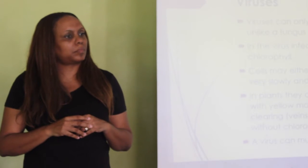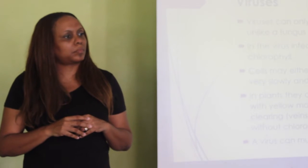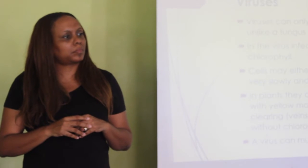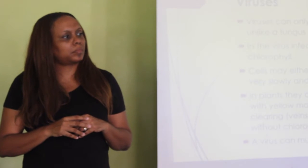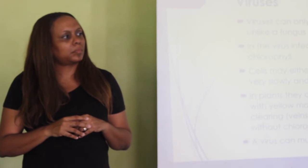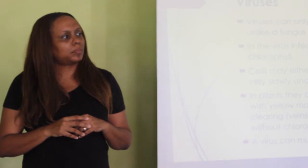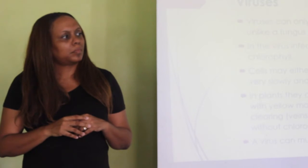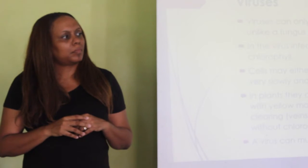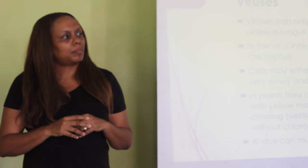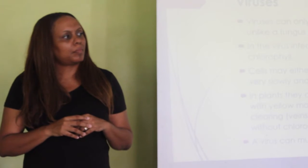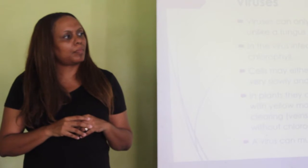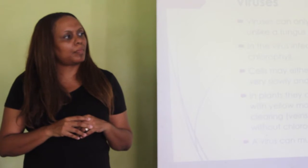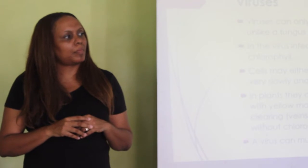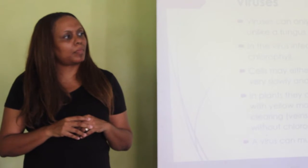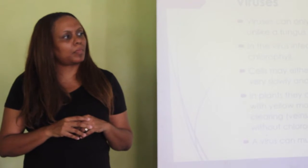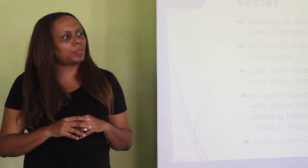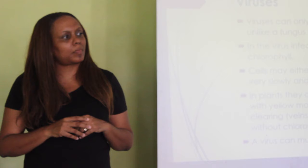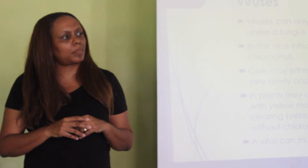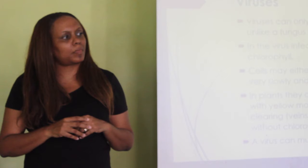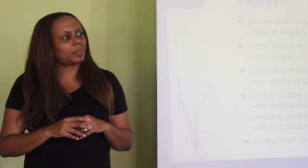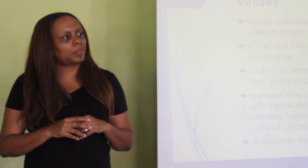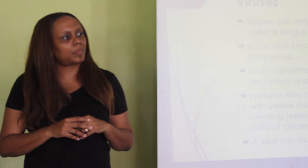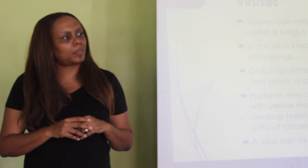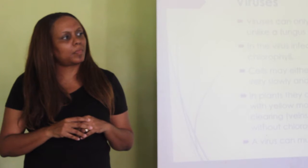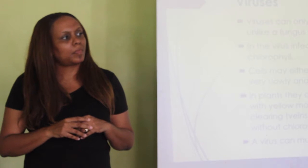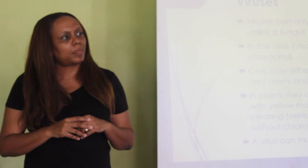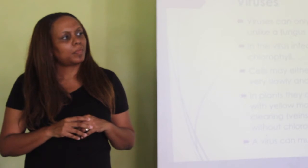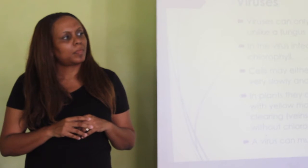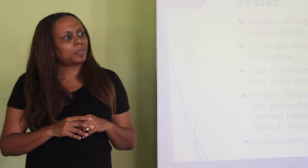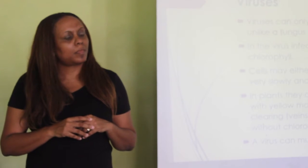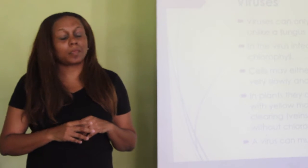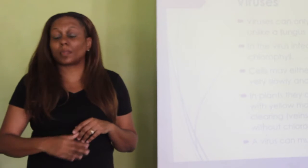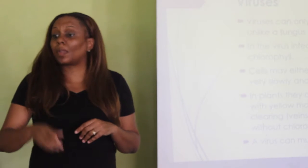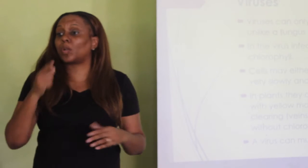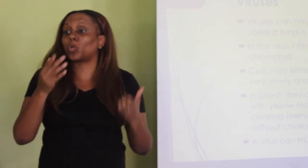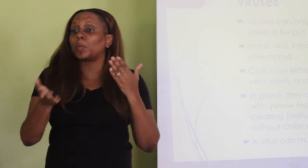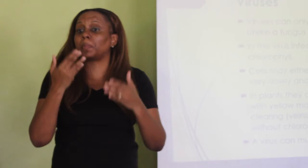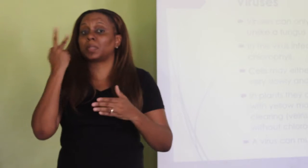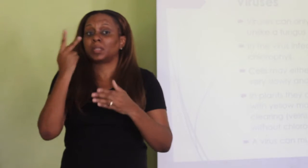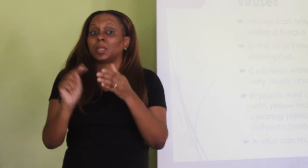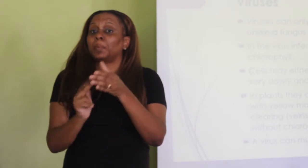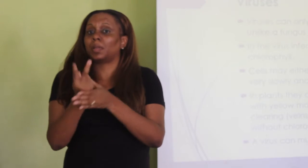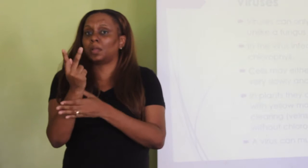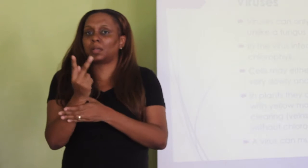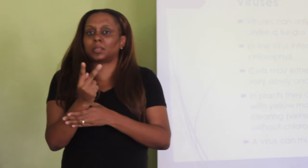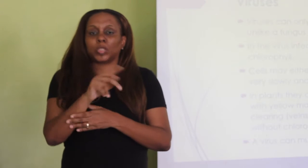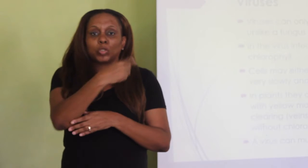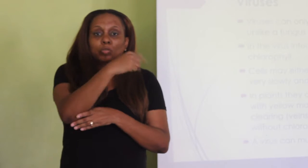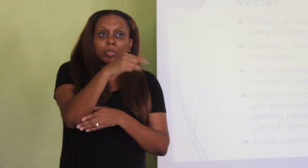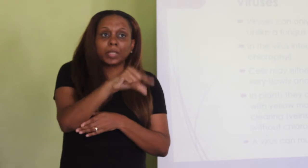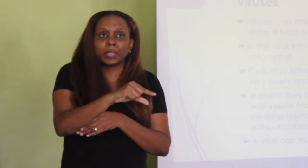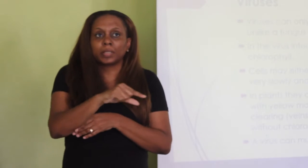yellow between the green as jerome had shown you when we were looking at deficiencies deficiencies